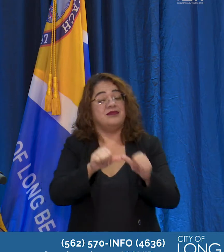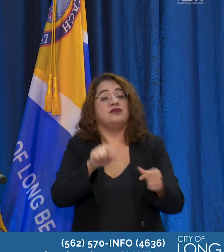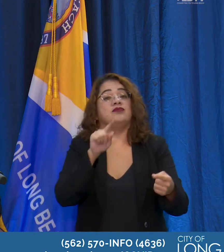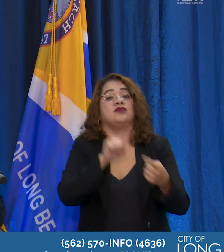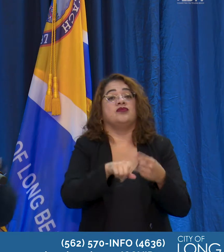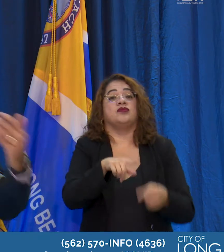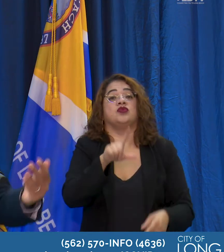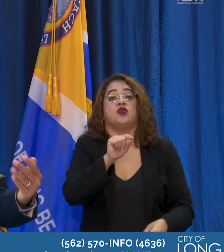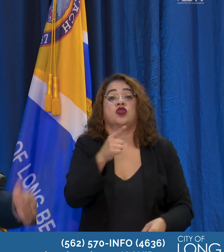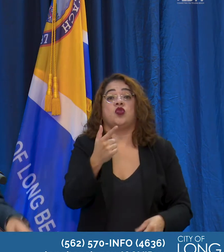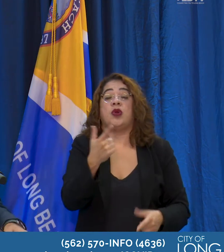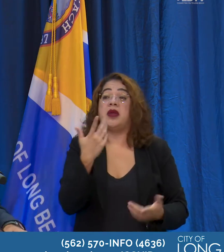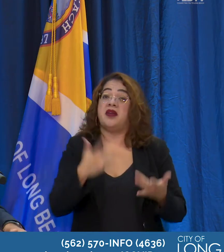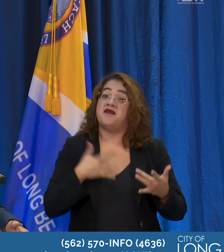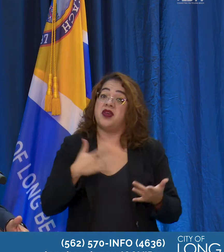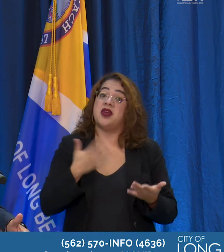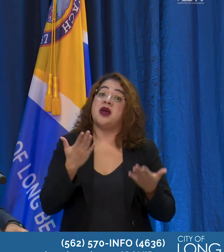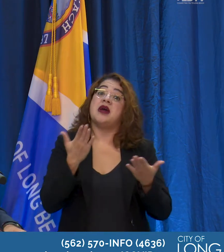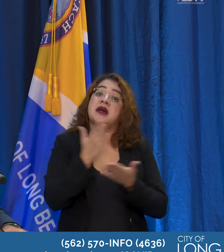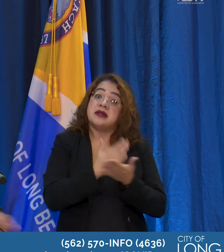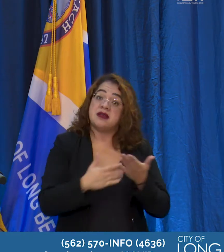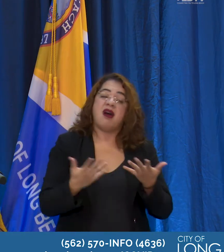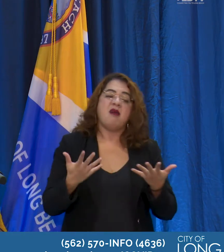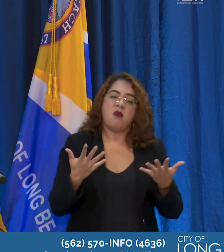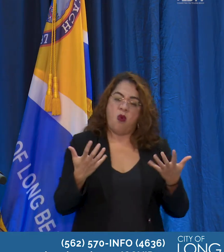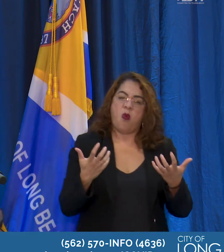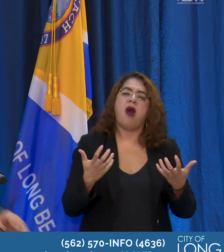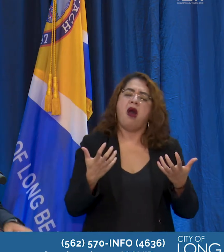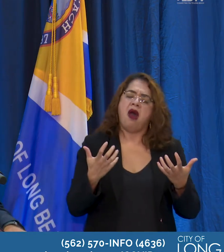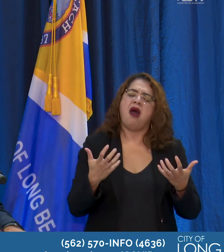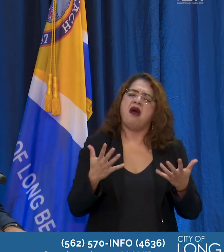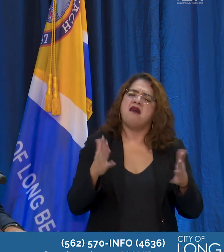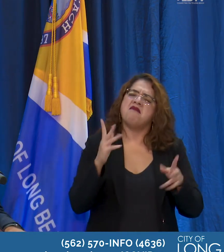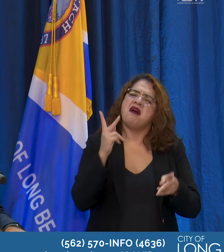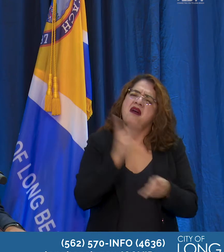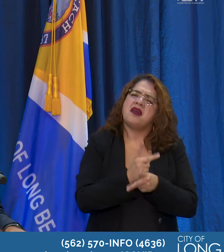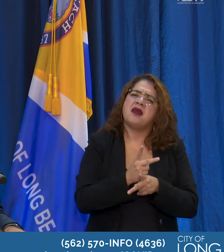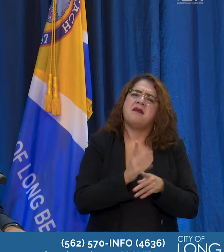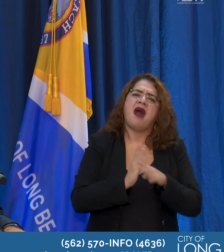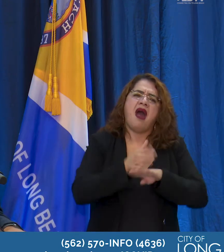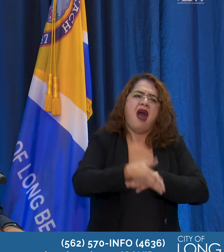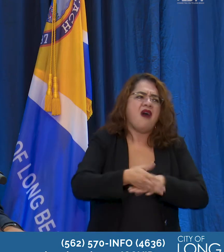even after this pandemic is over, we're going to do that as well. They have been a great addition to the city now that has helped